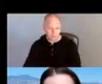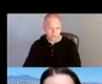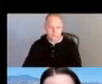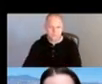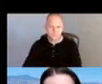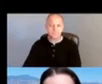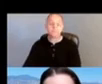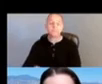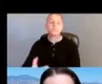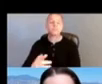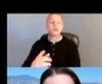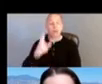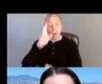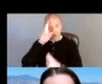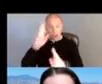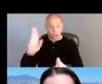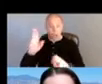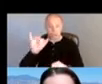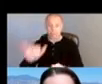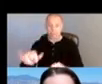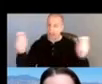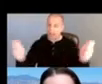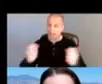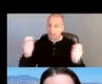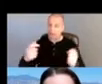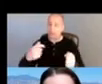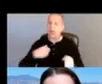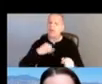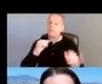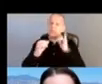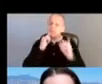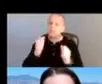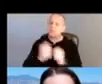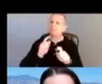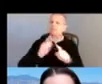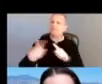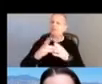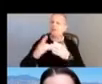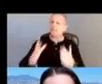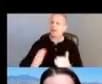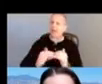the milestone, we published interviews with various leaders about how it helped to advance